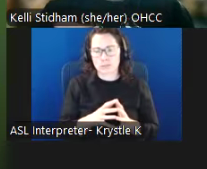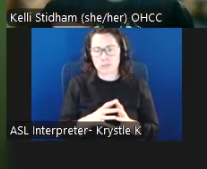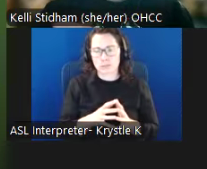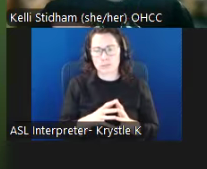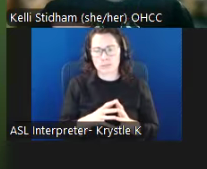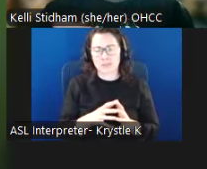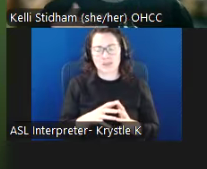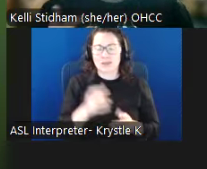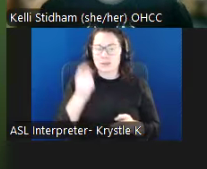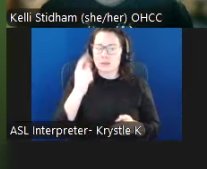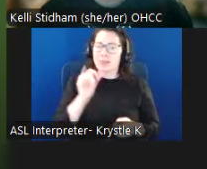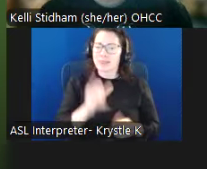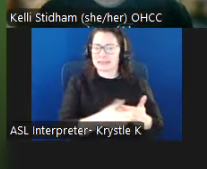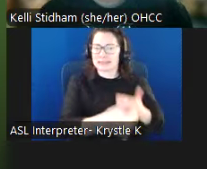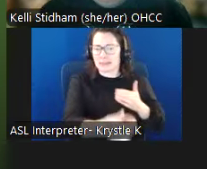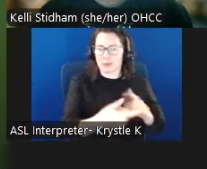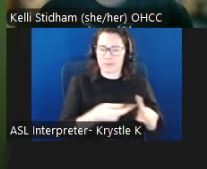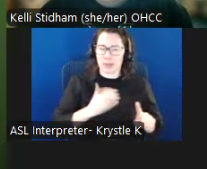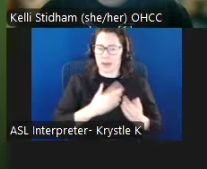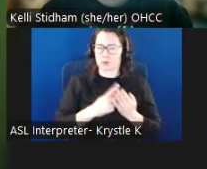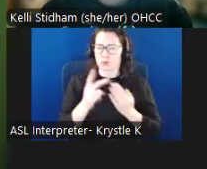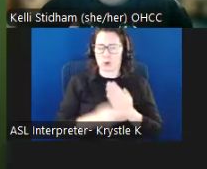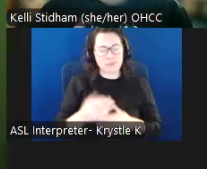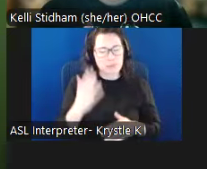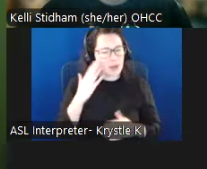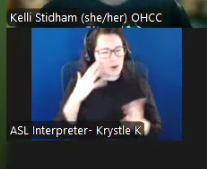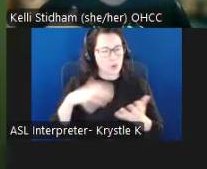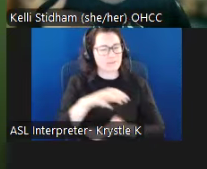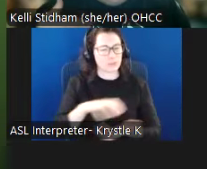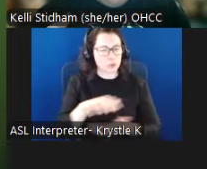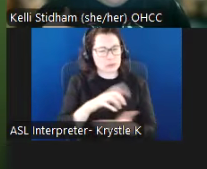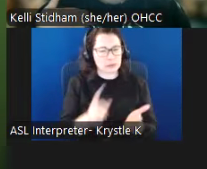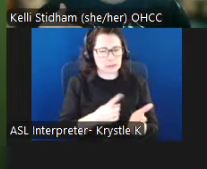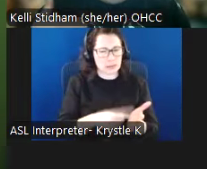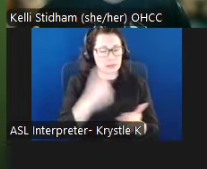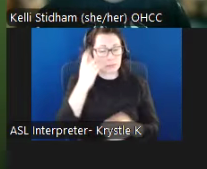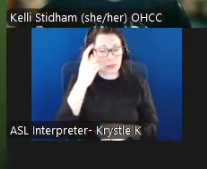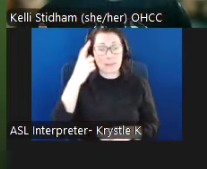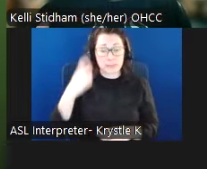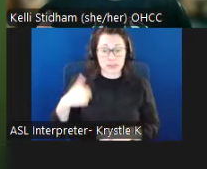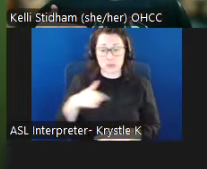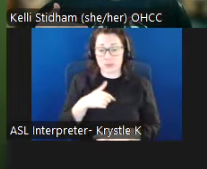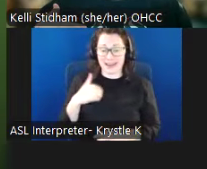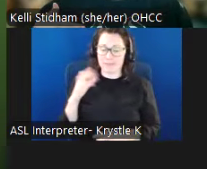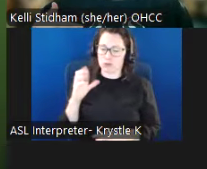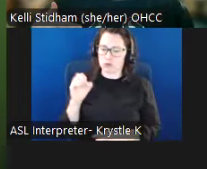our program which some people get a little confused sometimes because we do